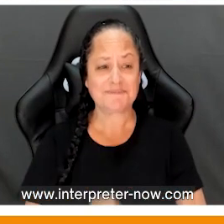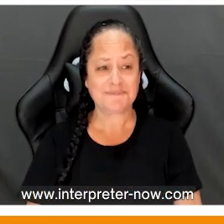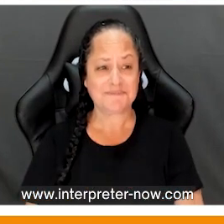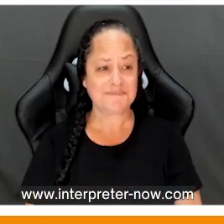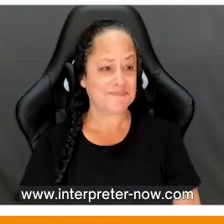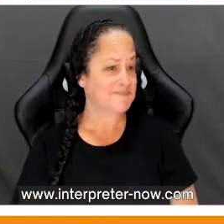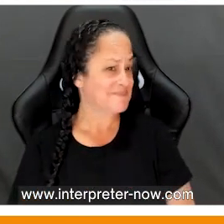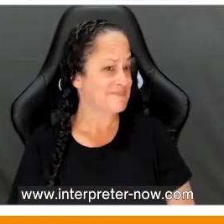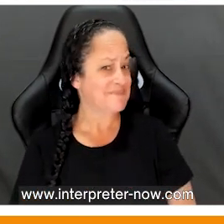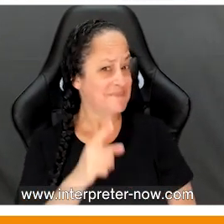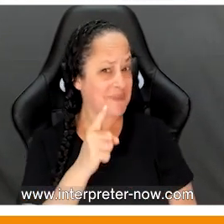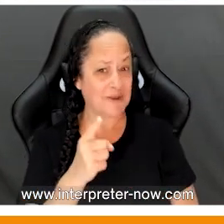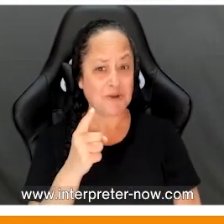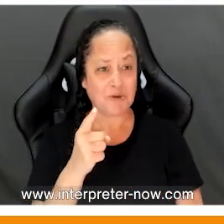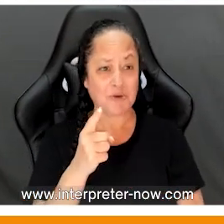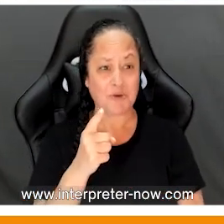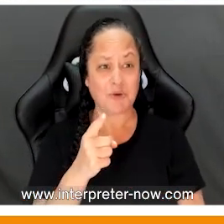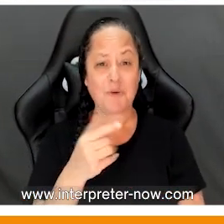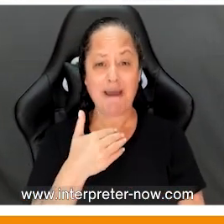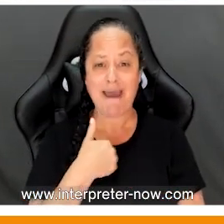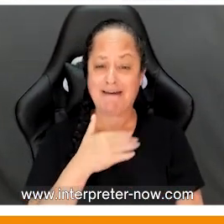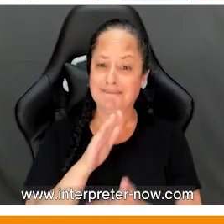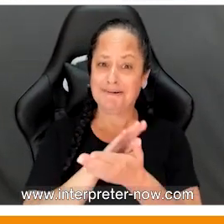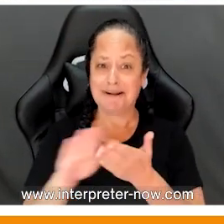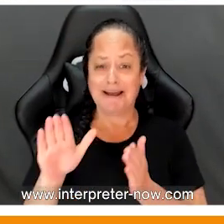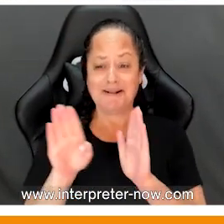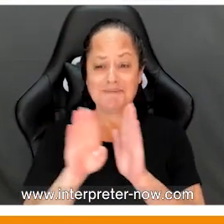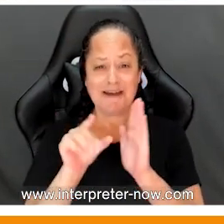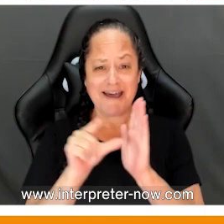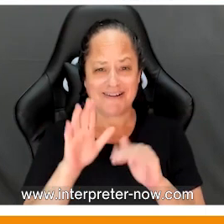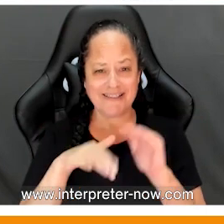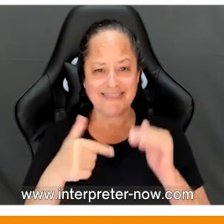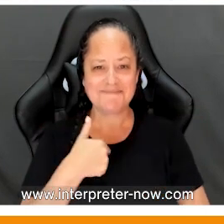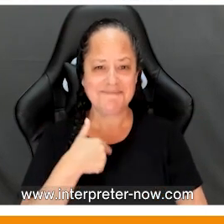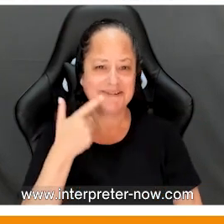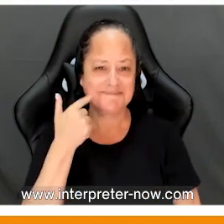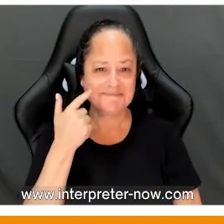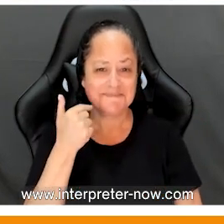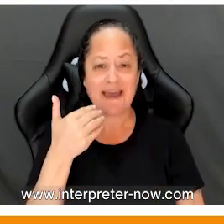Well, you have admittingly a much nicer background than I do.